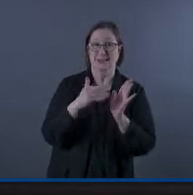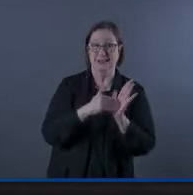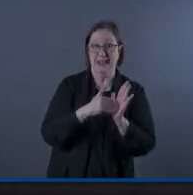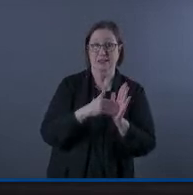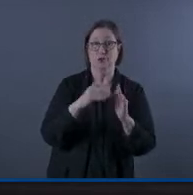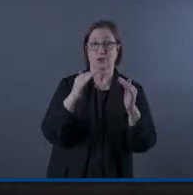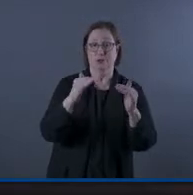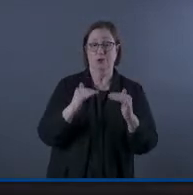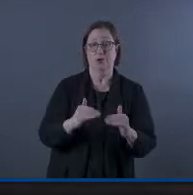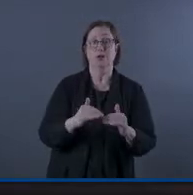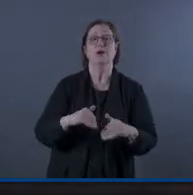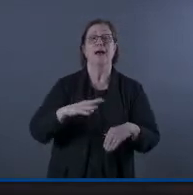in phase 1A.